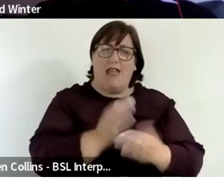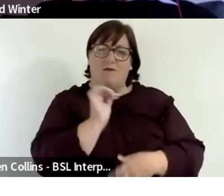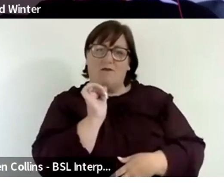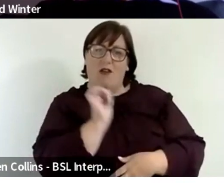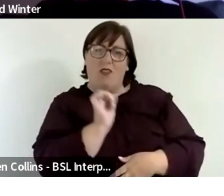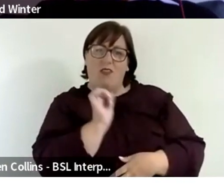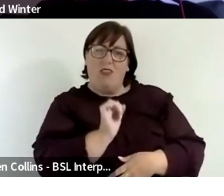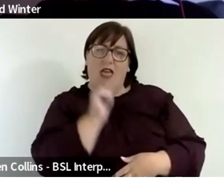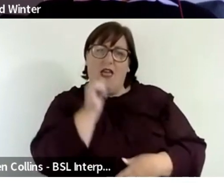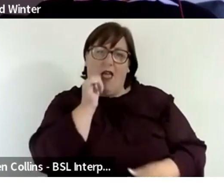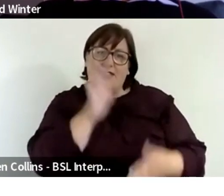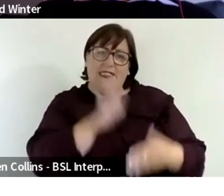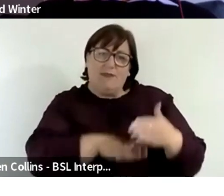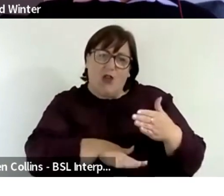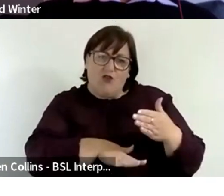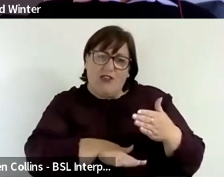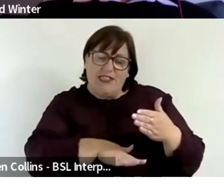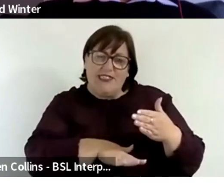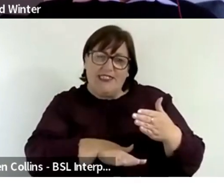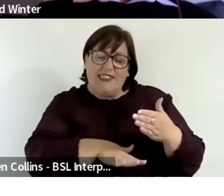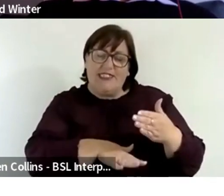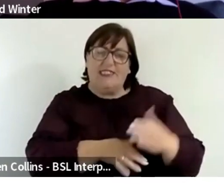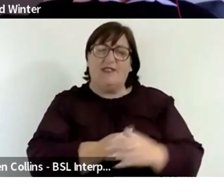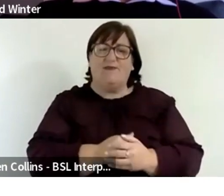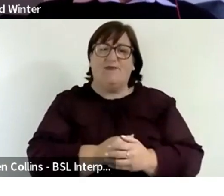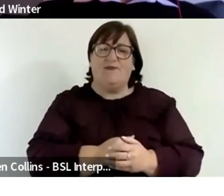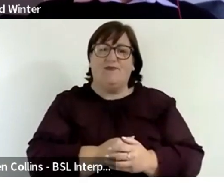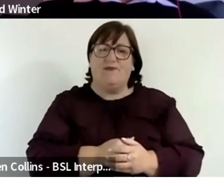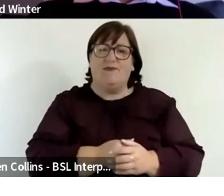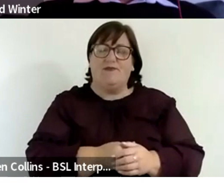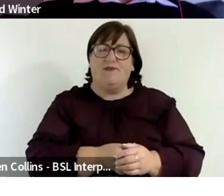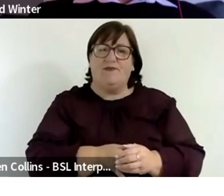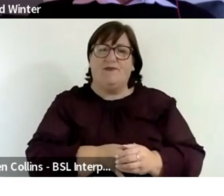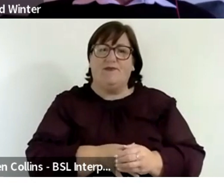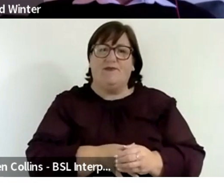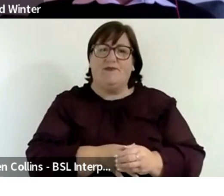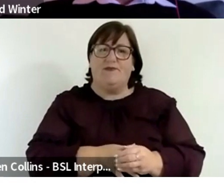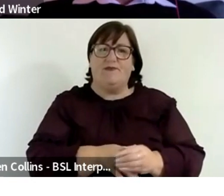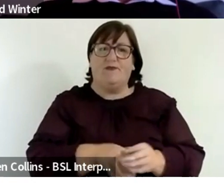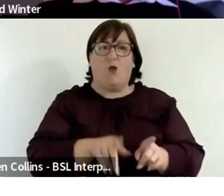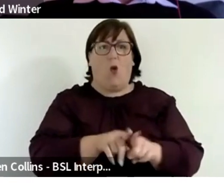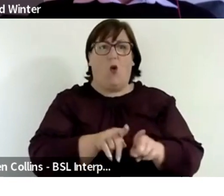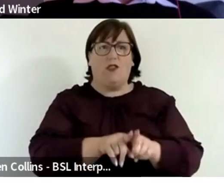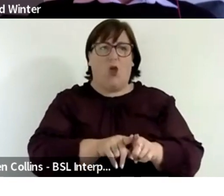This programme also gives HS2 employees the opportunity to gain experience and confidence in inclusive